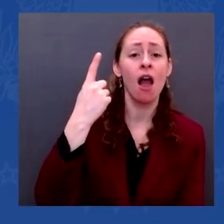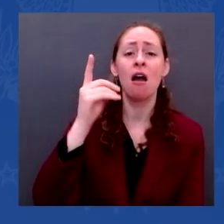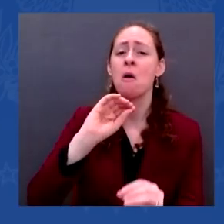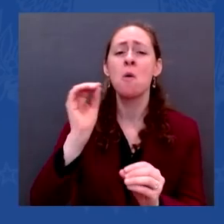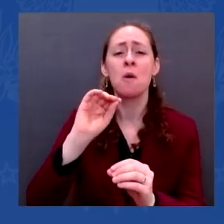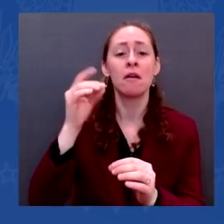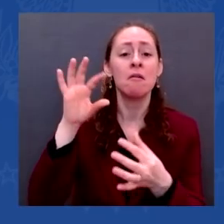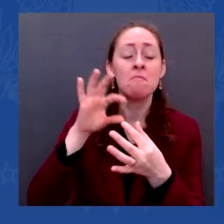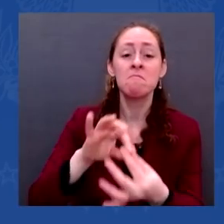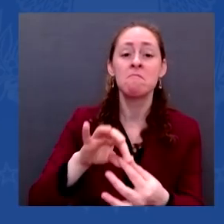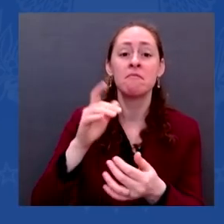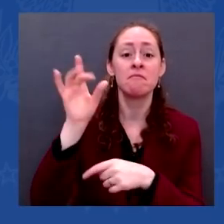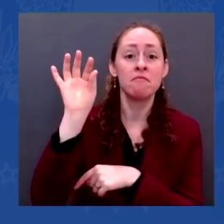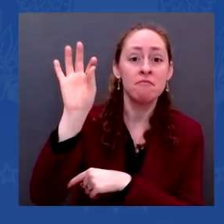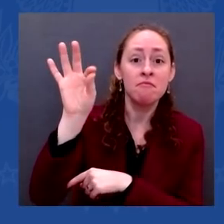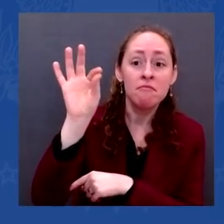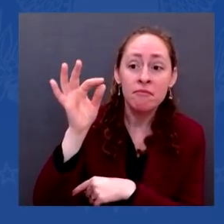After Jerusalem was burned and broken,